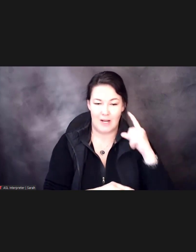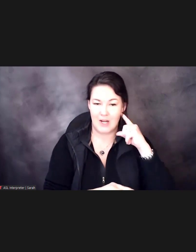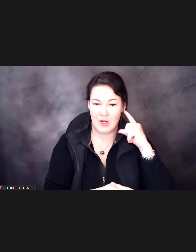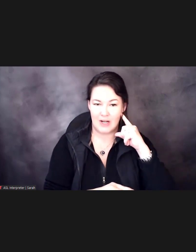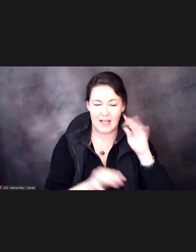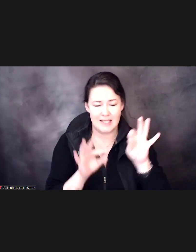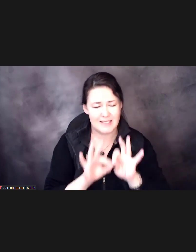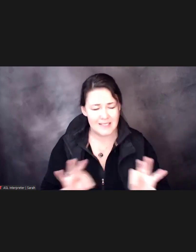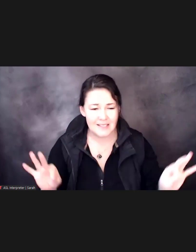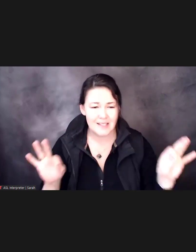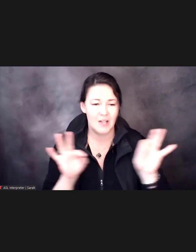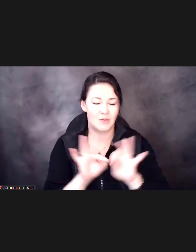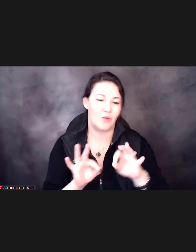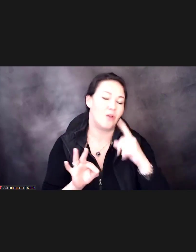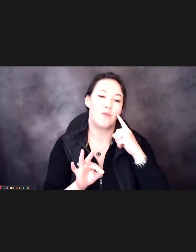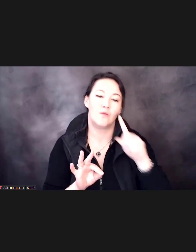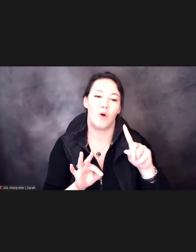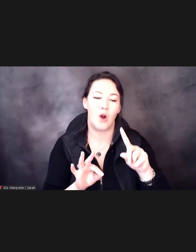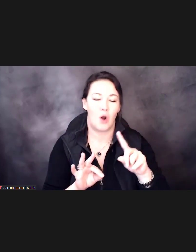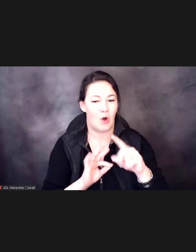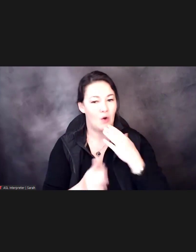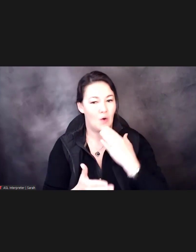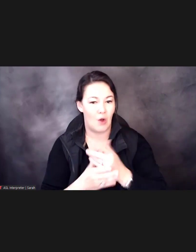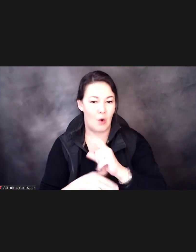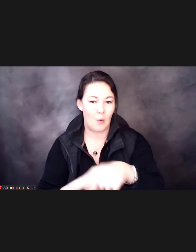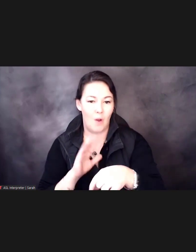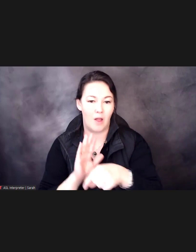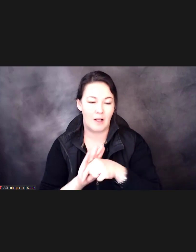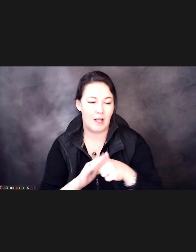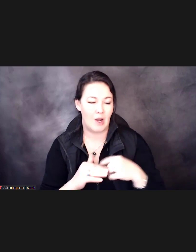the status of children's hearing is central to quality early childhood